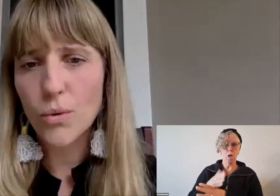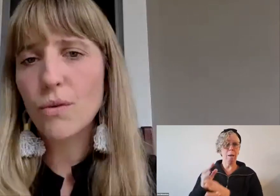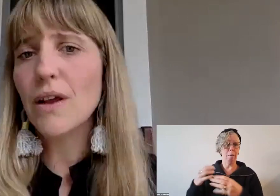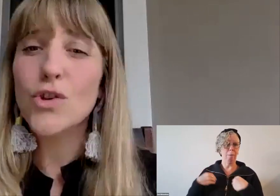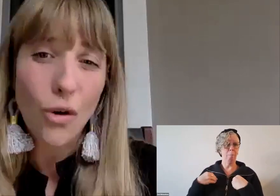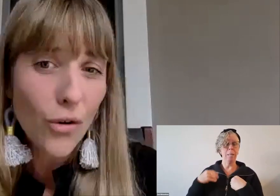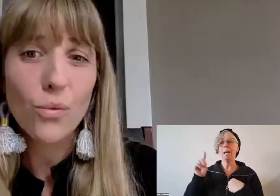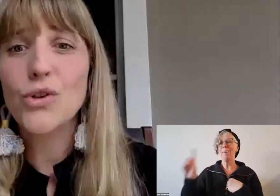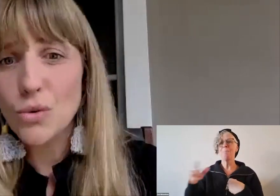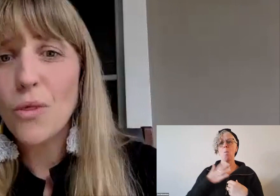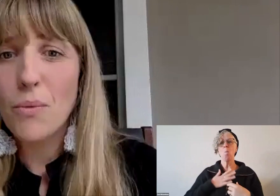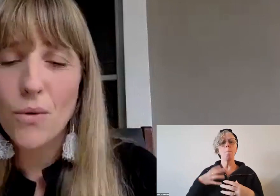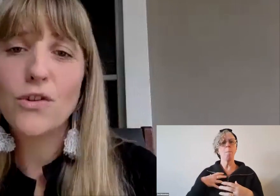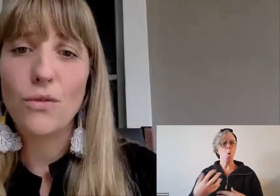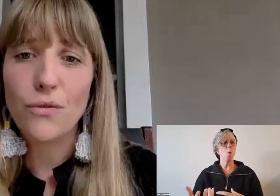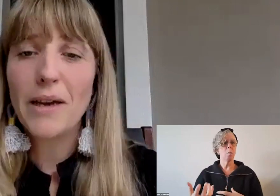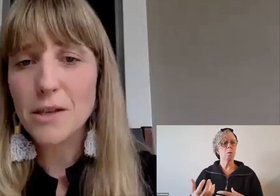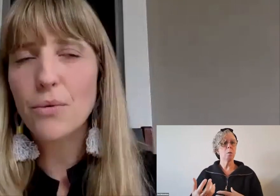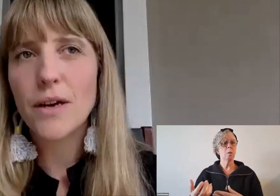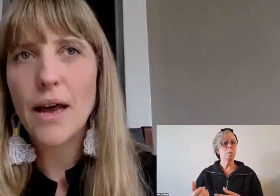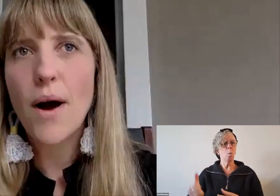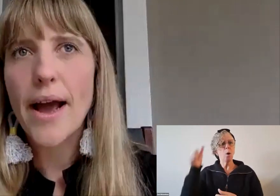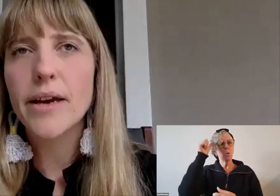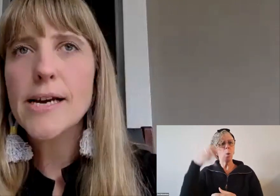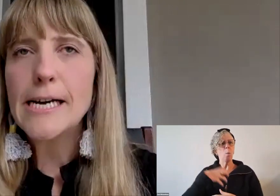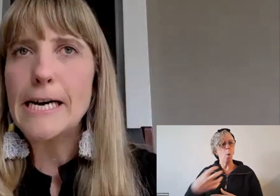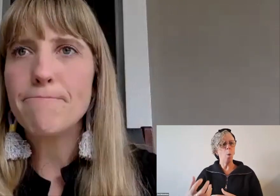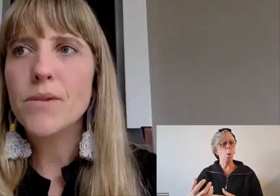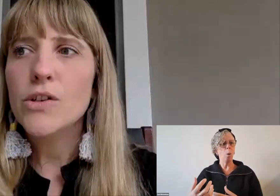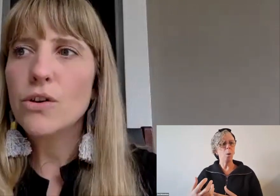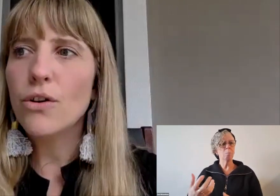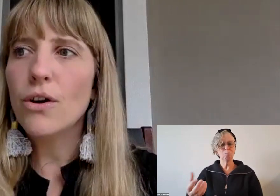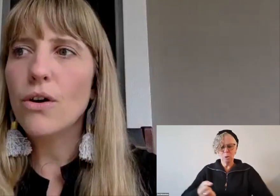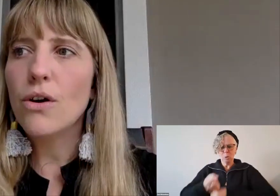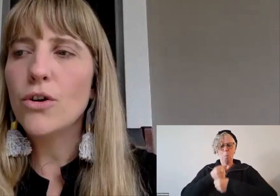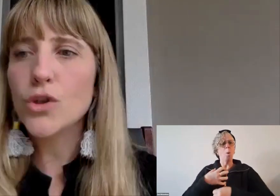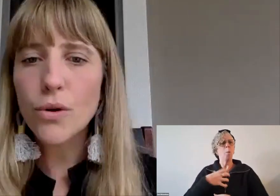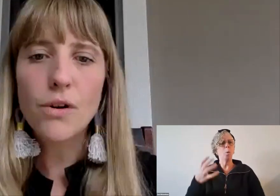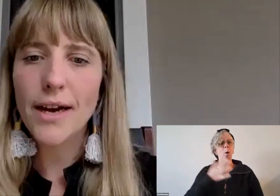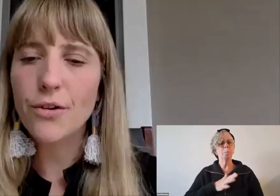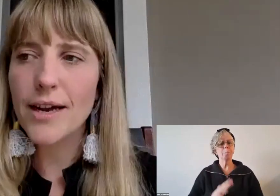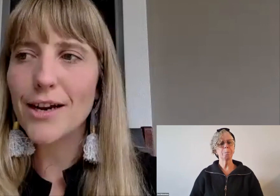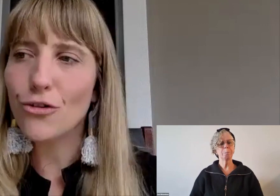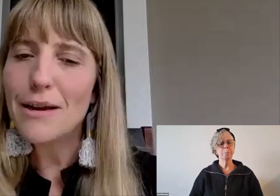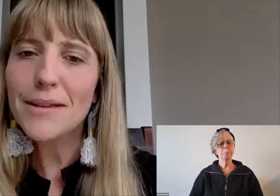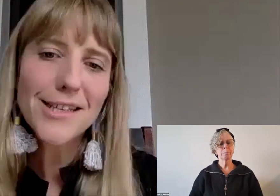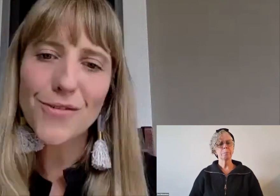We would have loved to known what to do on the board, to have been supported in that way. And so, you know, Tariro and I had created our dream list for the board.